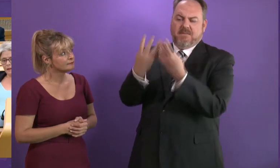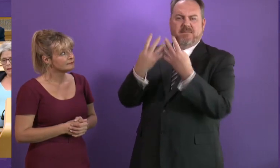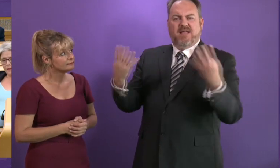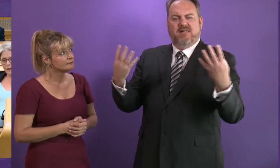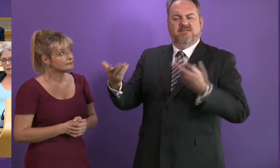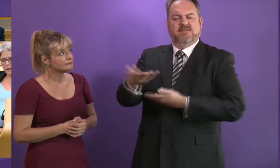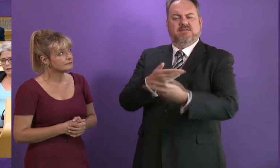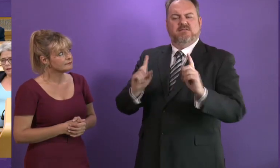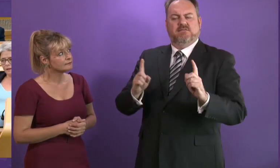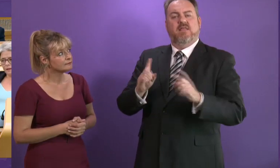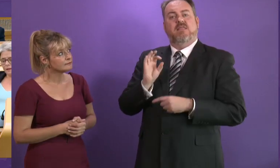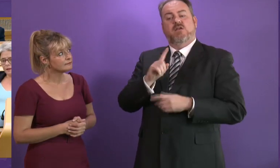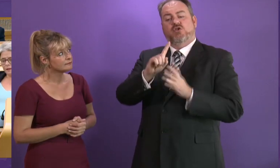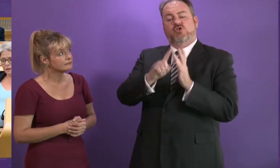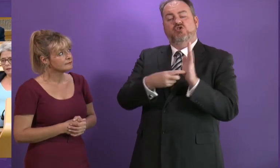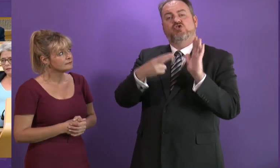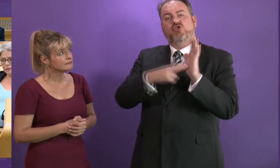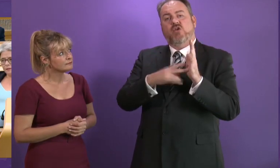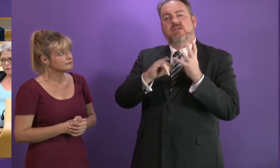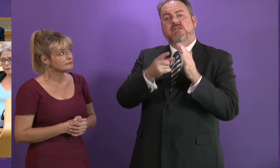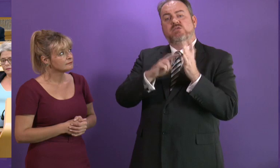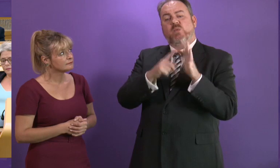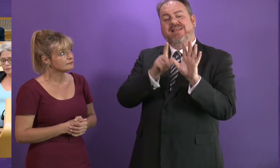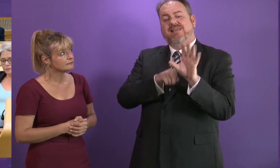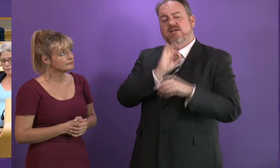Minister, to write a code of practice that would ensure that the SNP’s named person